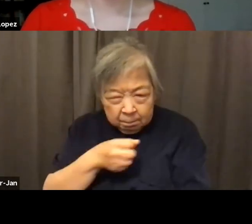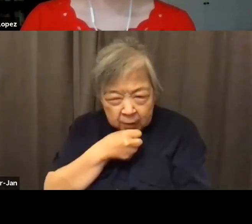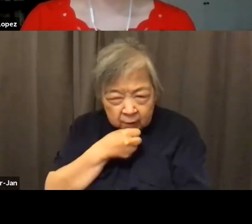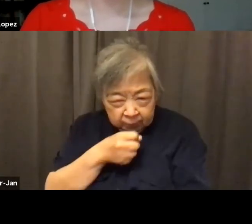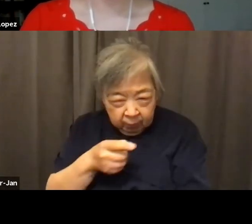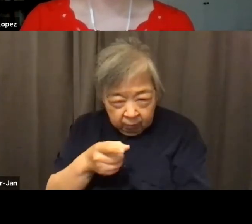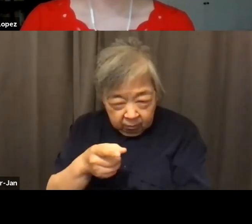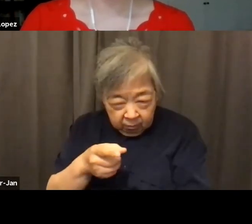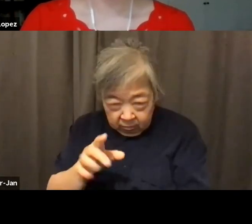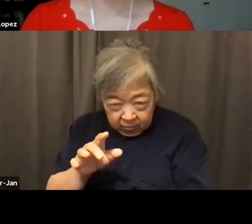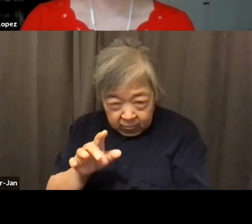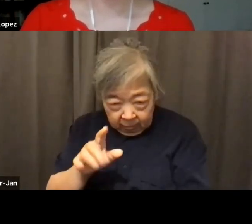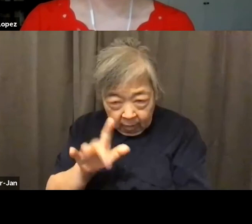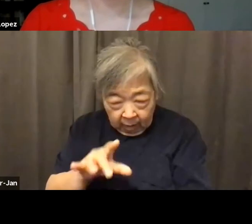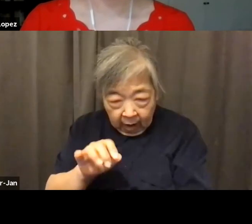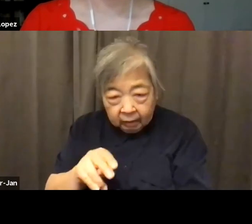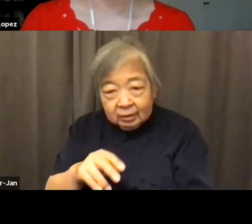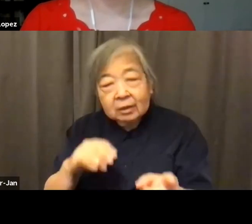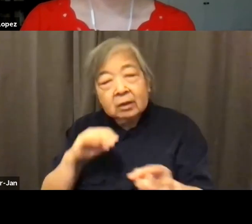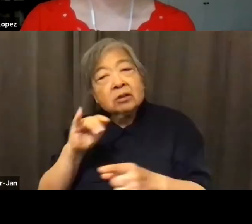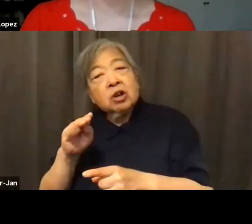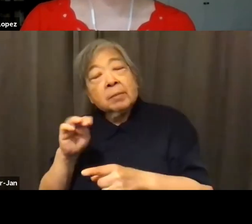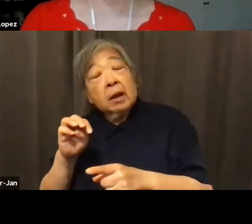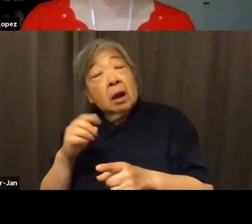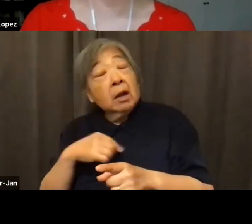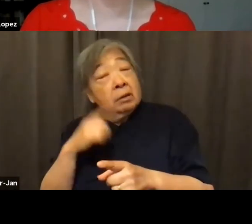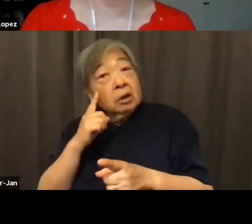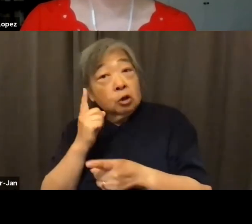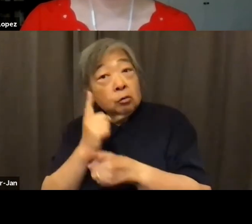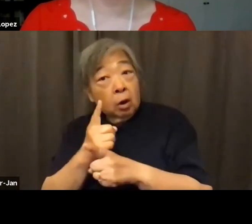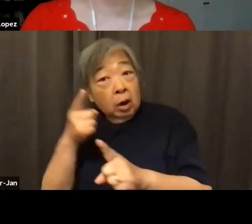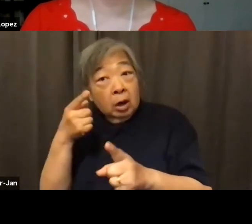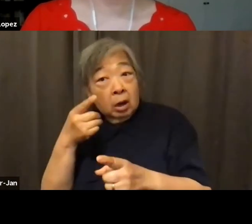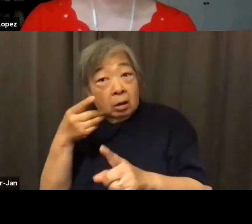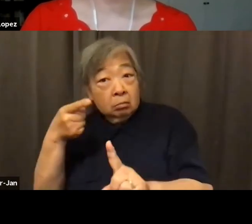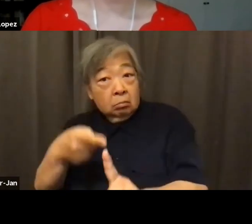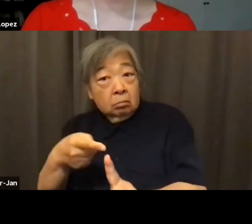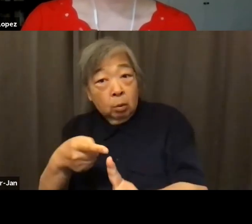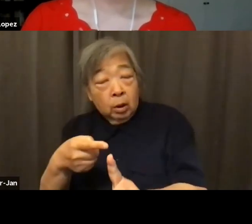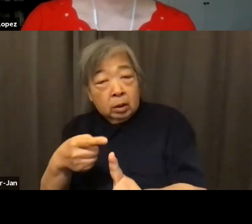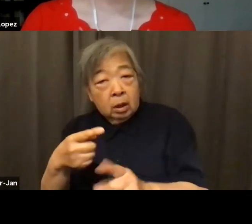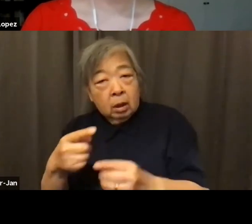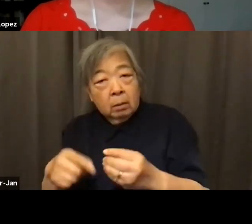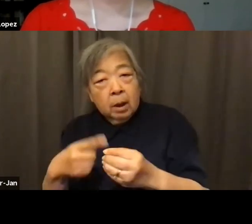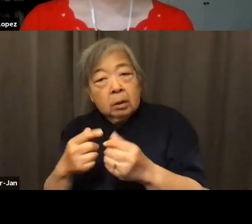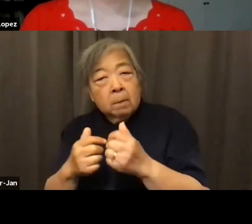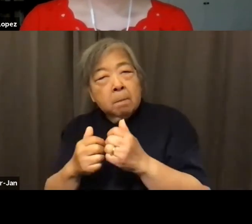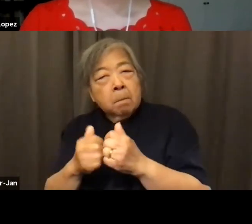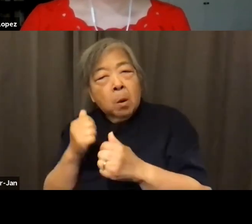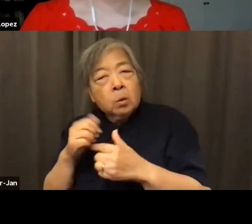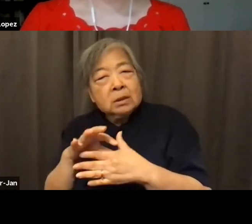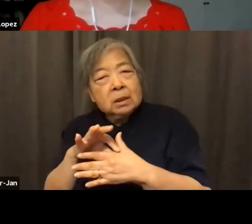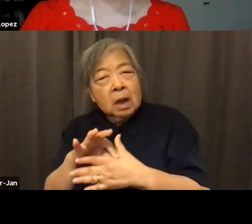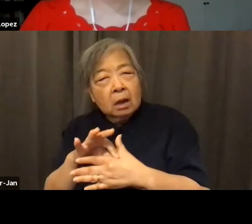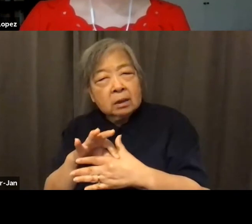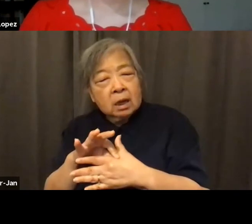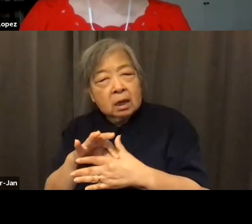I think you hit that on the head in terms of most content that people make starts somewhere